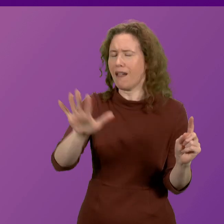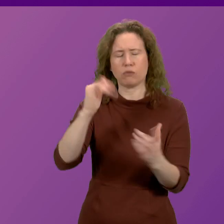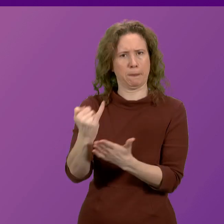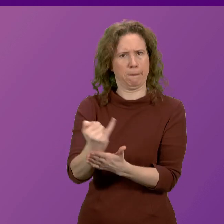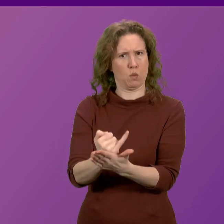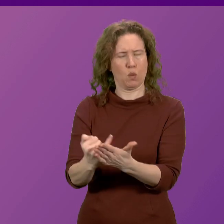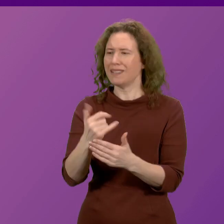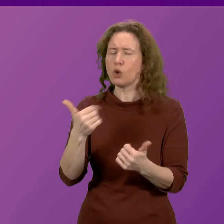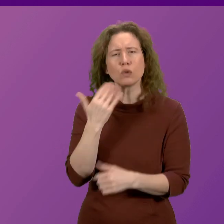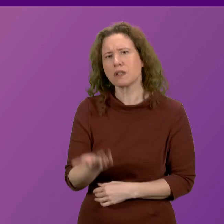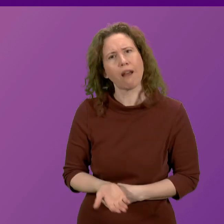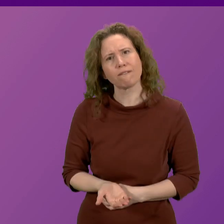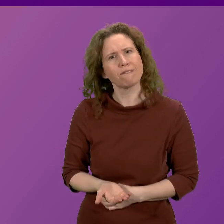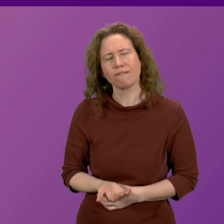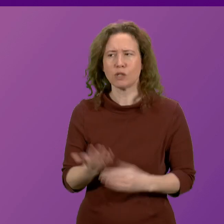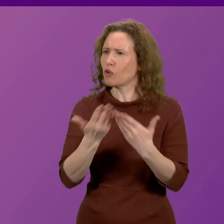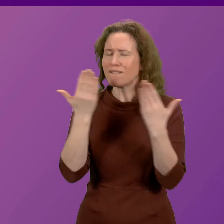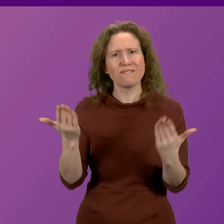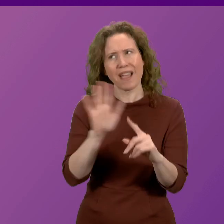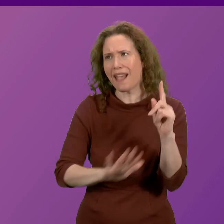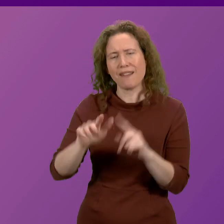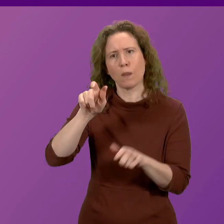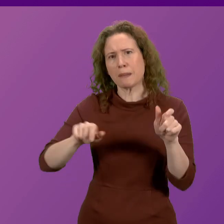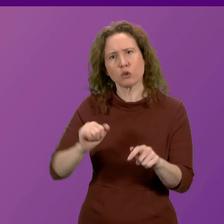That is not good enough for the citizens of Scotland, and I intend to fix that.